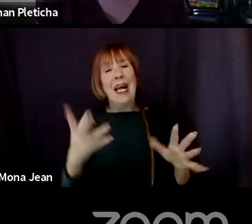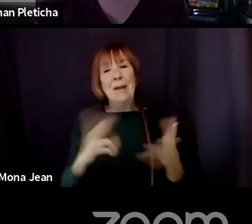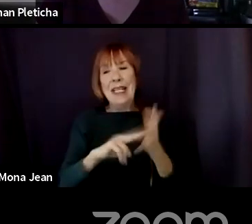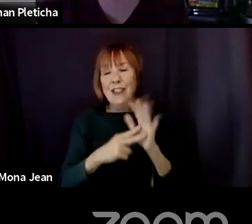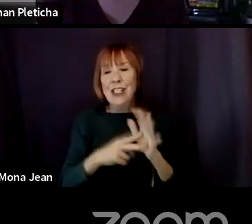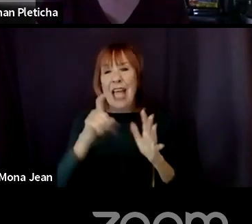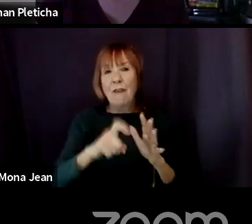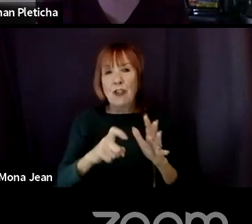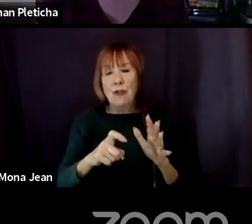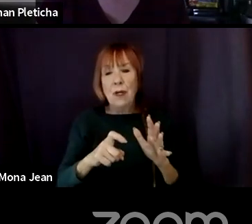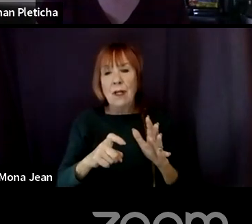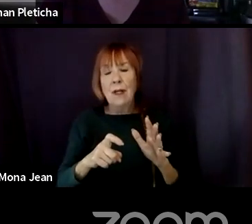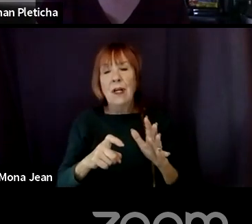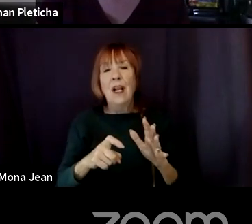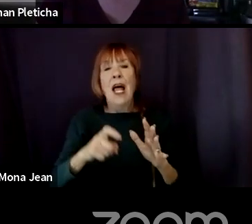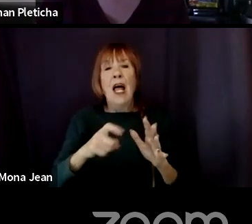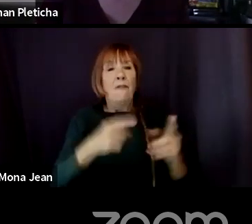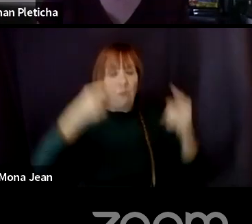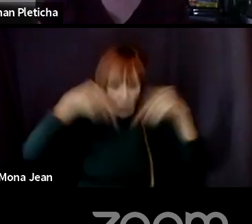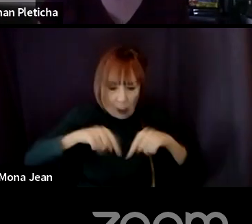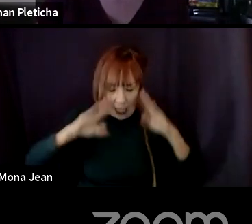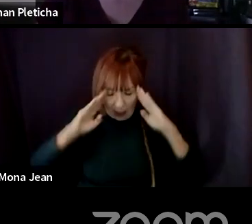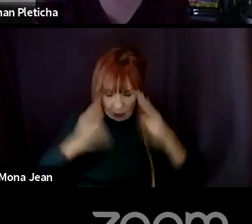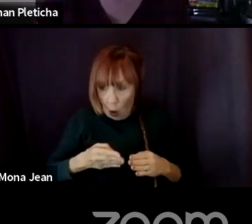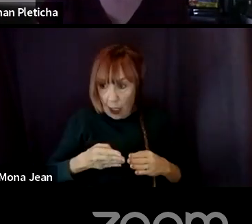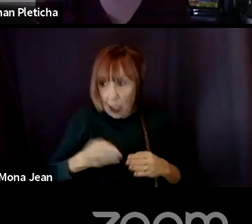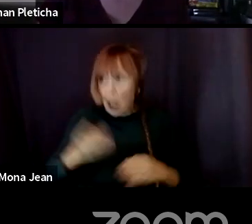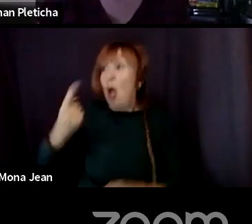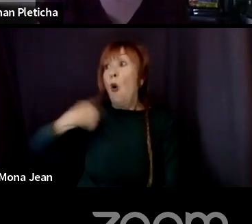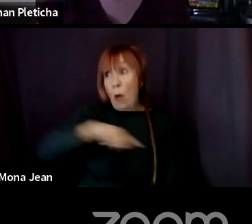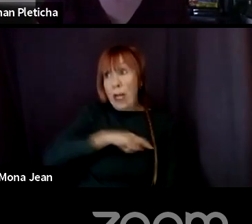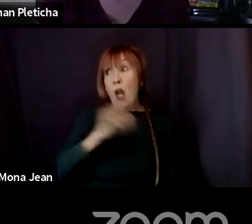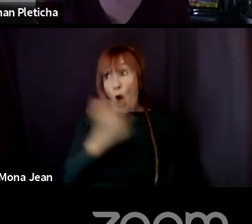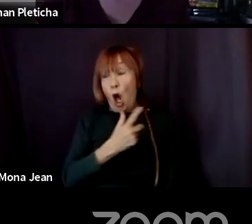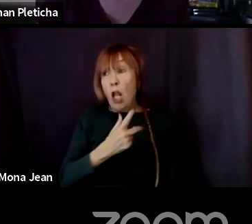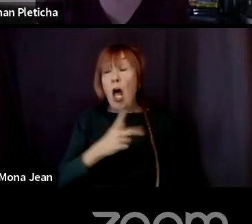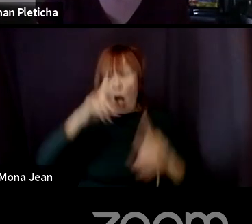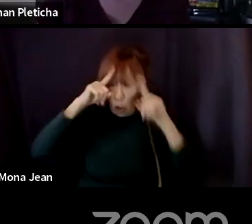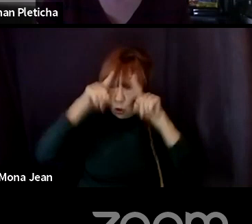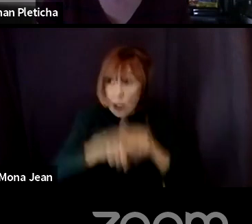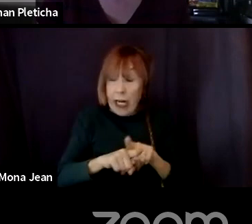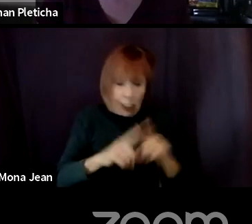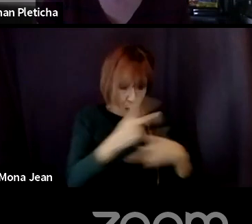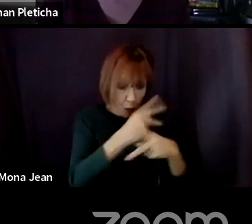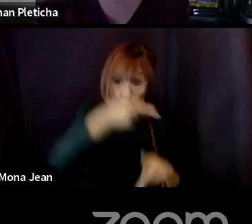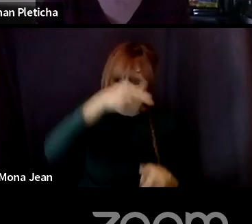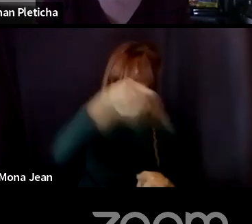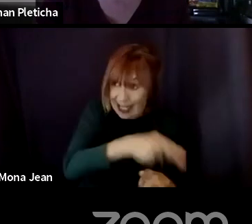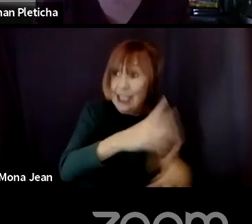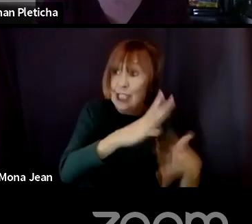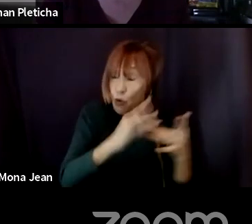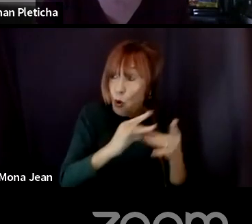if it goes back to the story that we all agree to, then you do have an argument, without it being an argument like, oh, well, I like that.